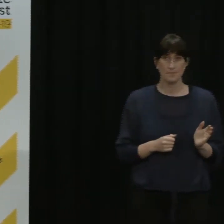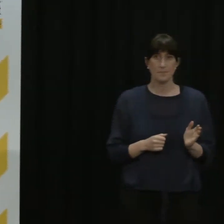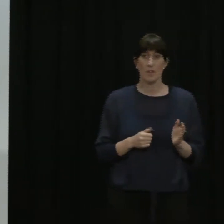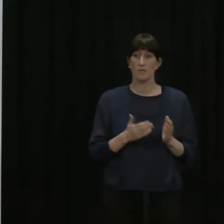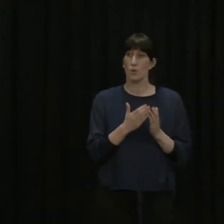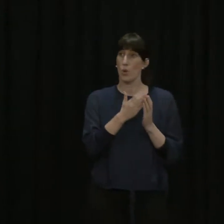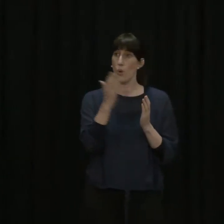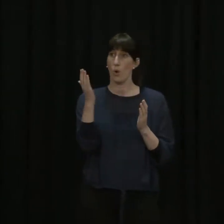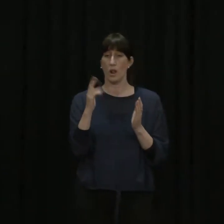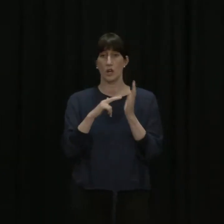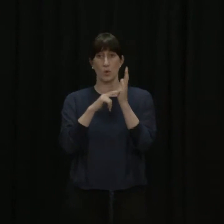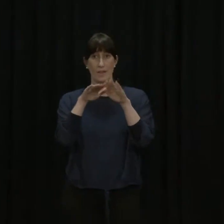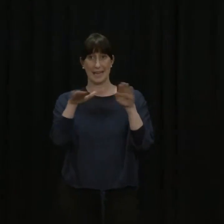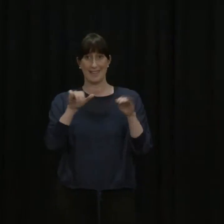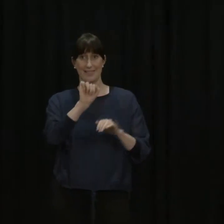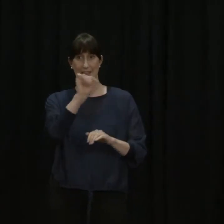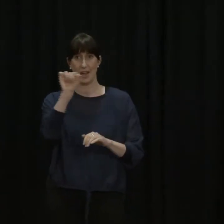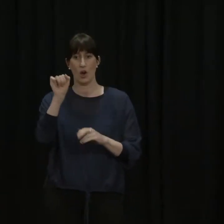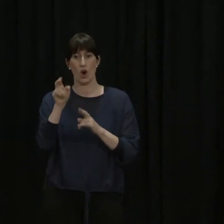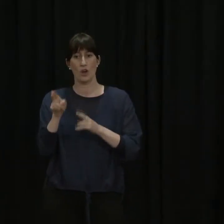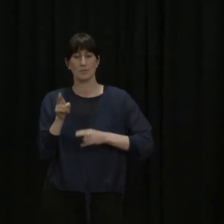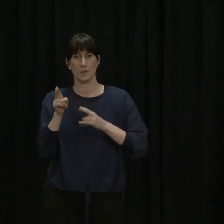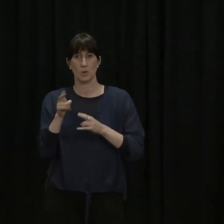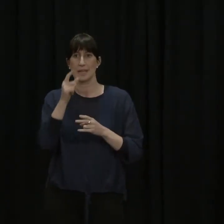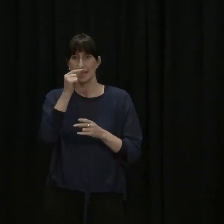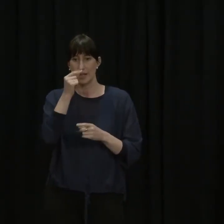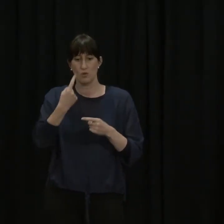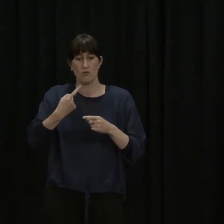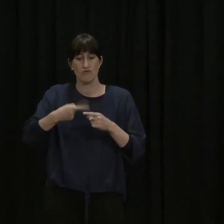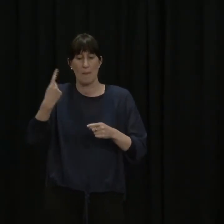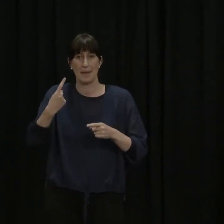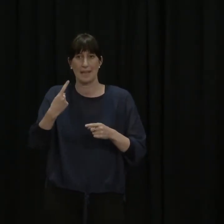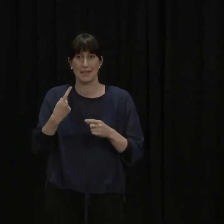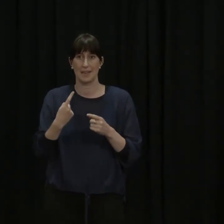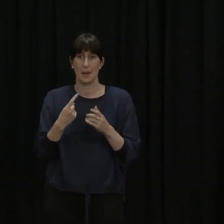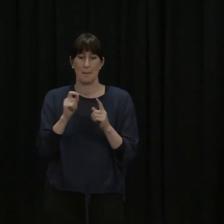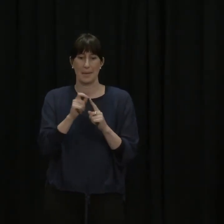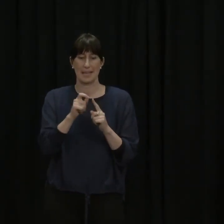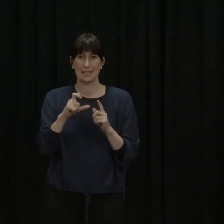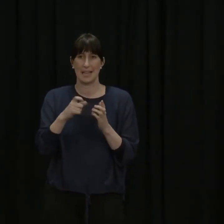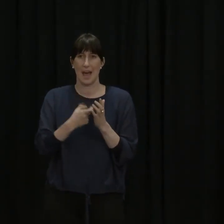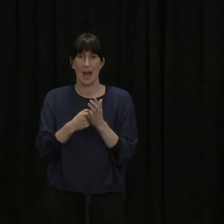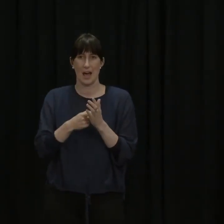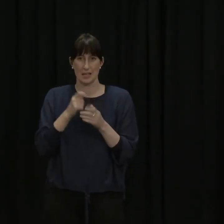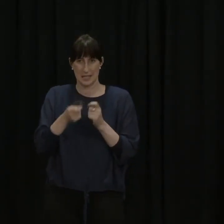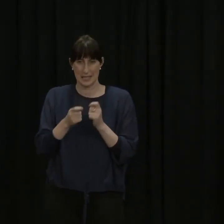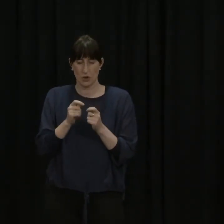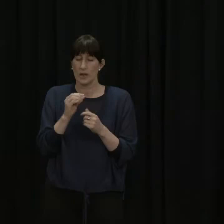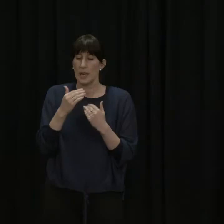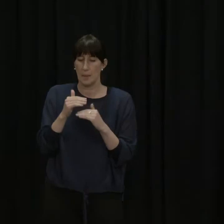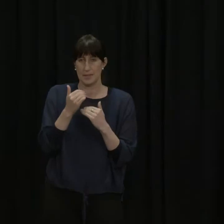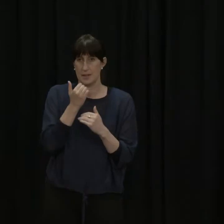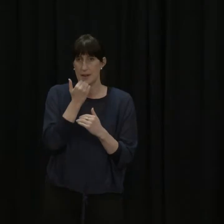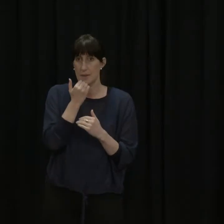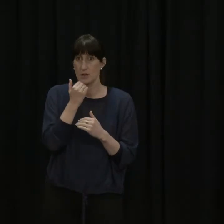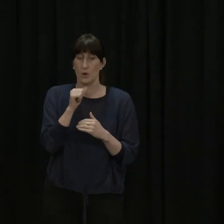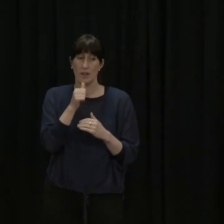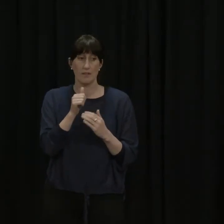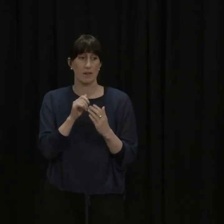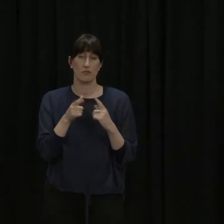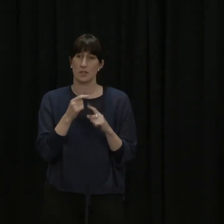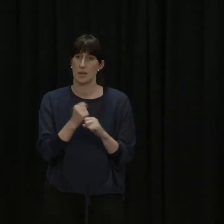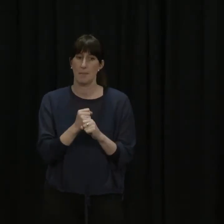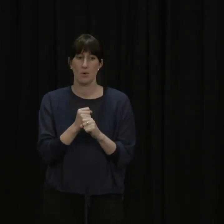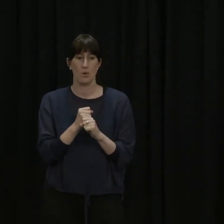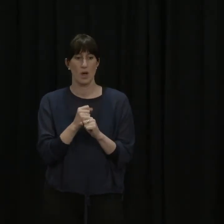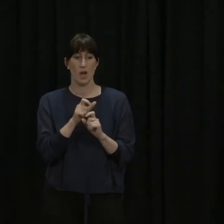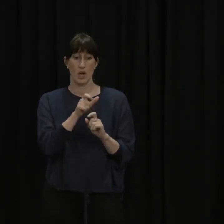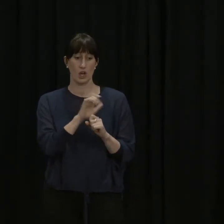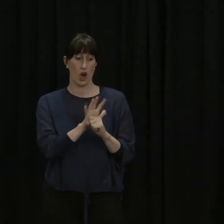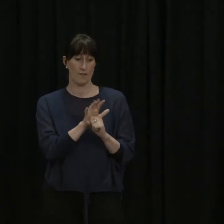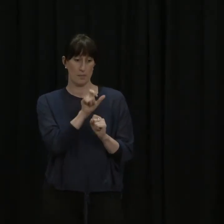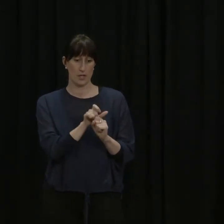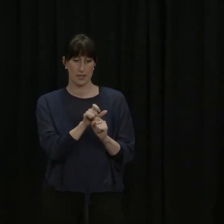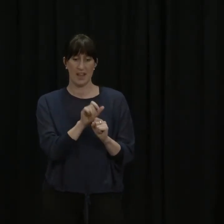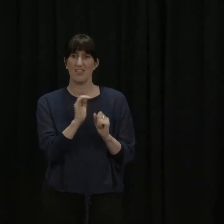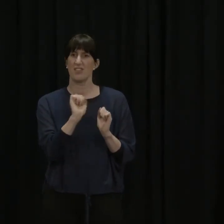processed and in